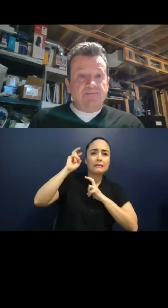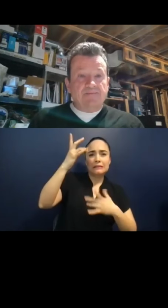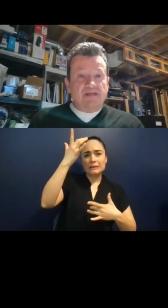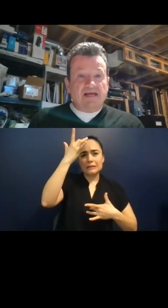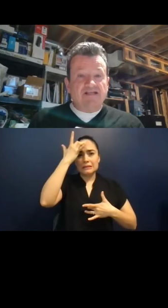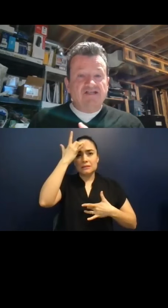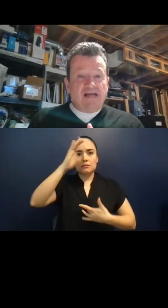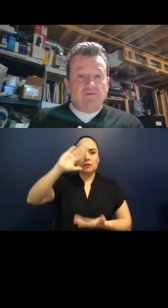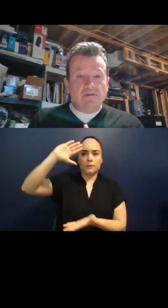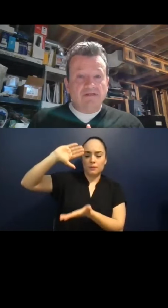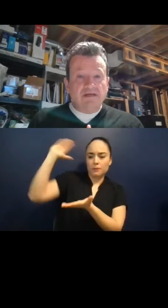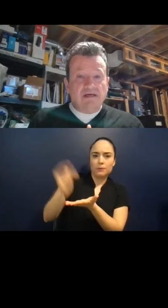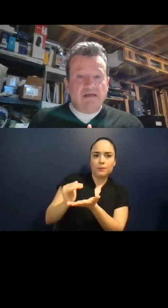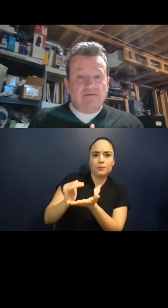and they are shown to protect against severe illness and